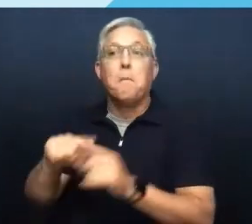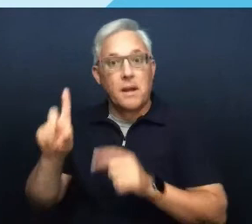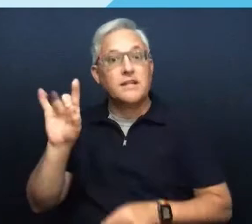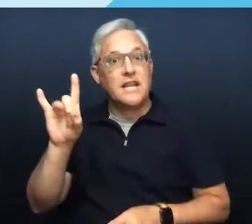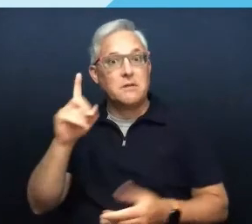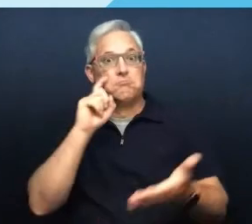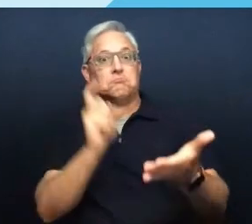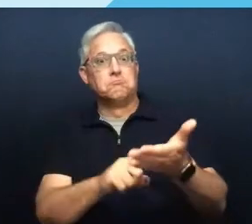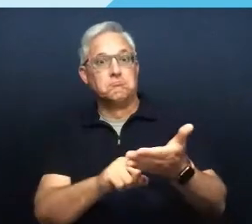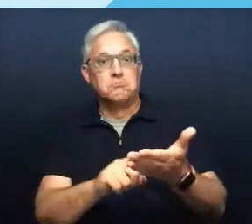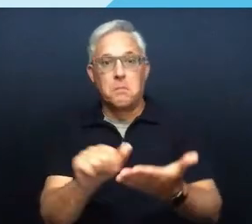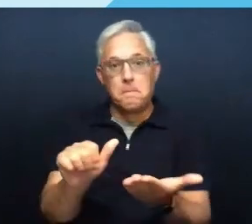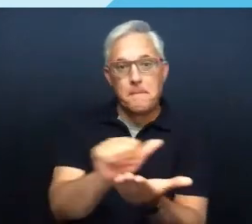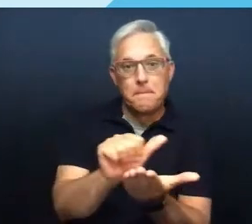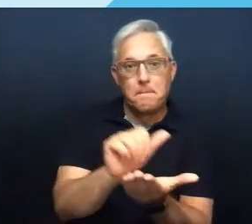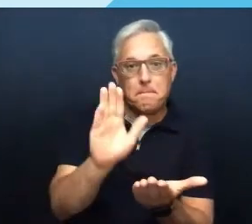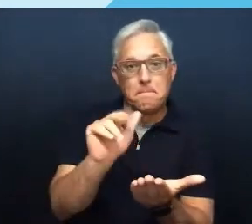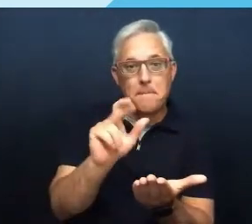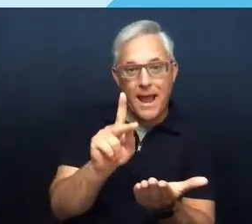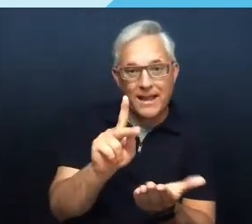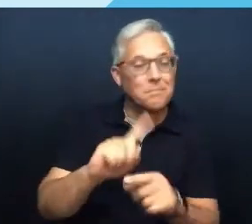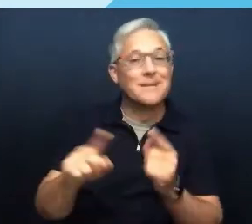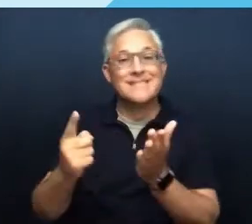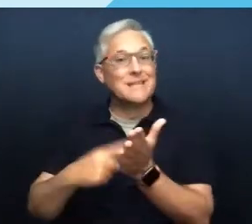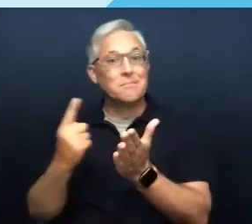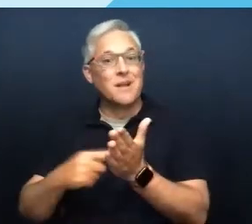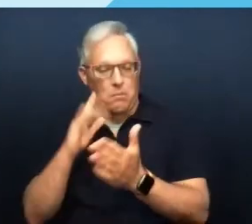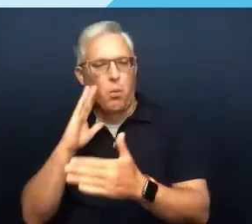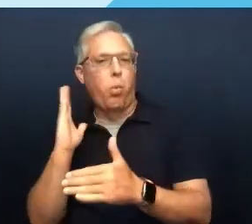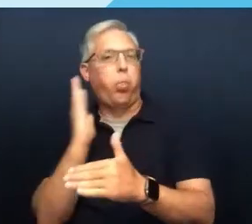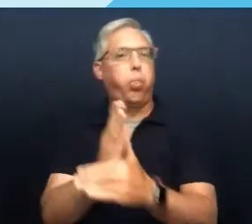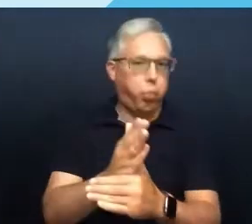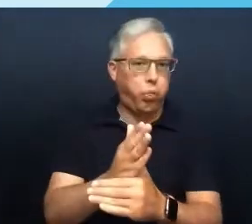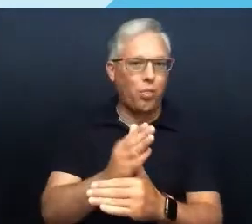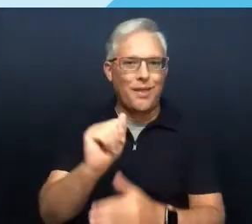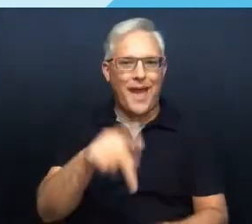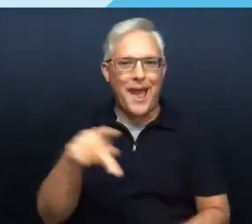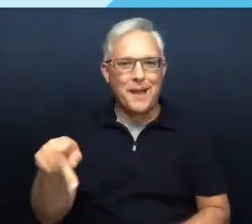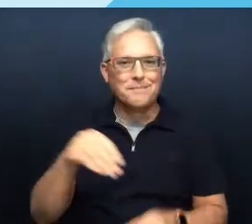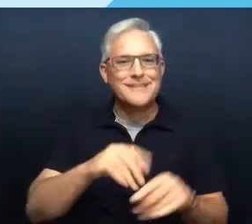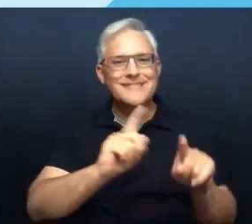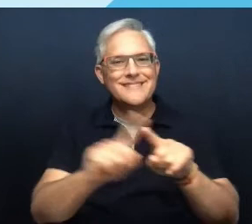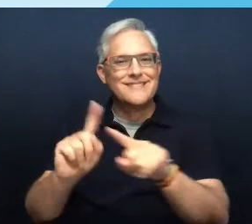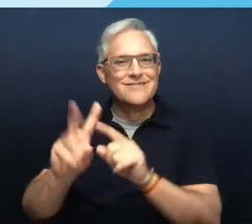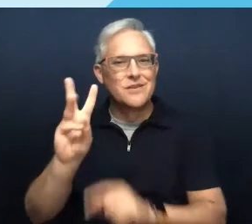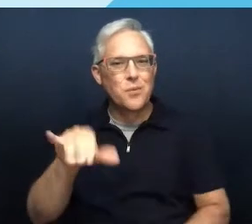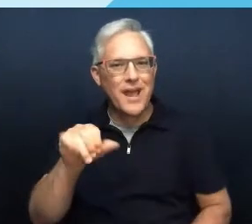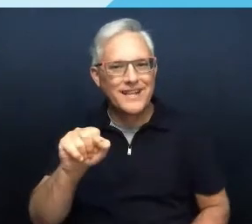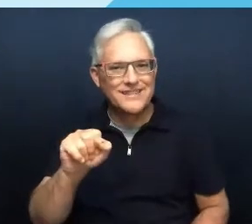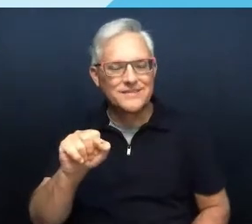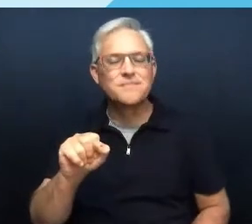less accessible in some other ways. That's it for that part of the demonstration, we'll move over to Don.